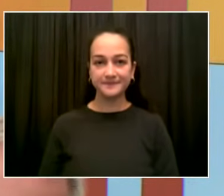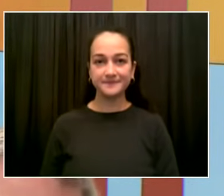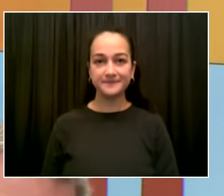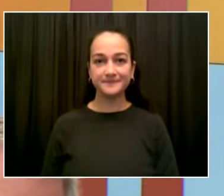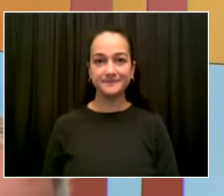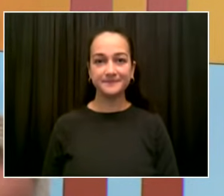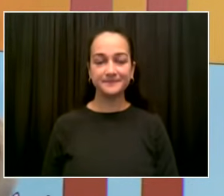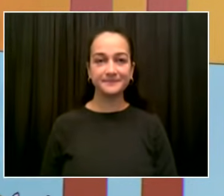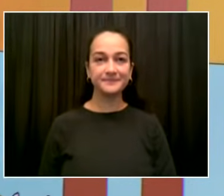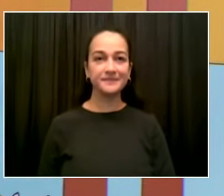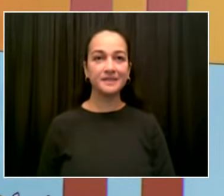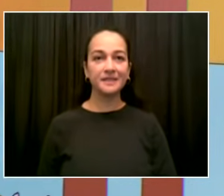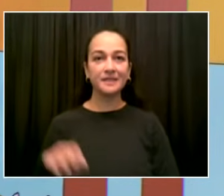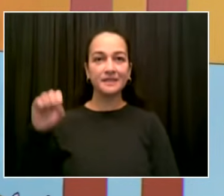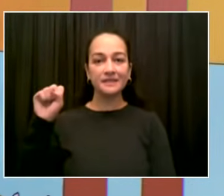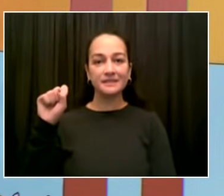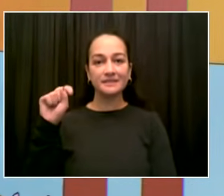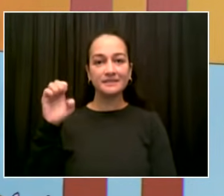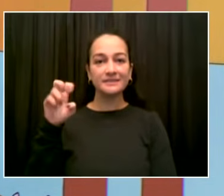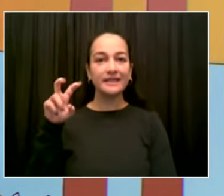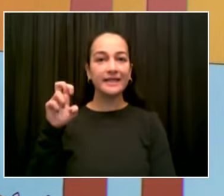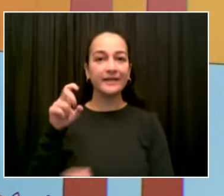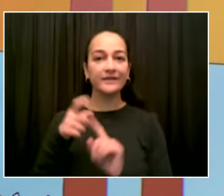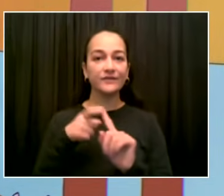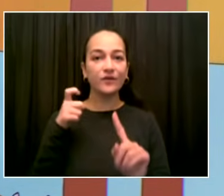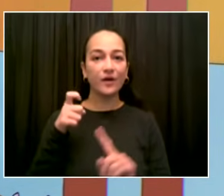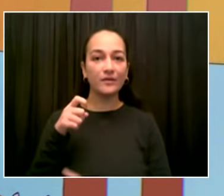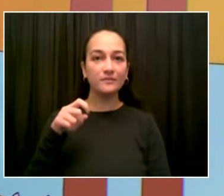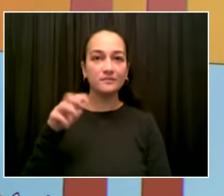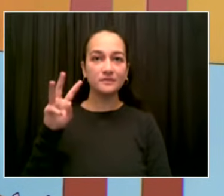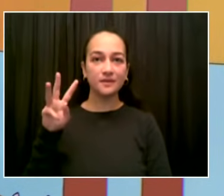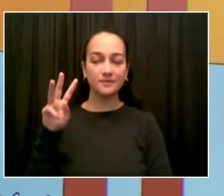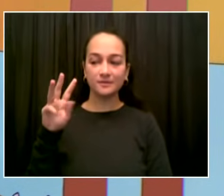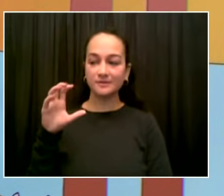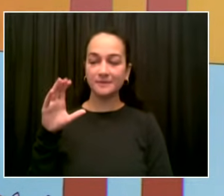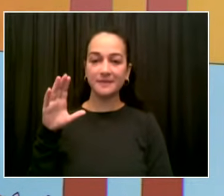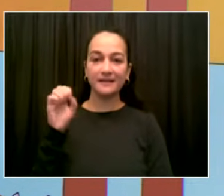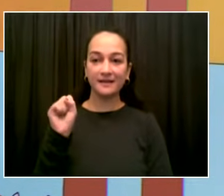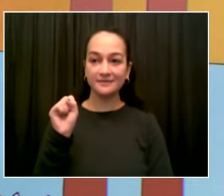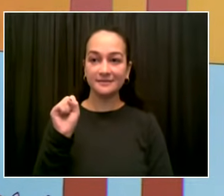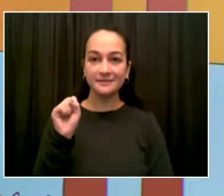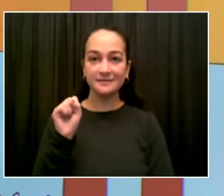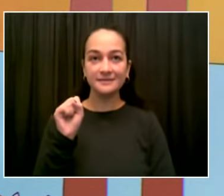KERMAN. FIRST QUESTION GOES TO STEVE BURNS FROM WCBS >GO> OD MORNING, MRMR. MAYOR,OW H REA